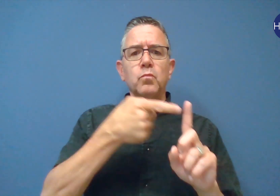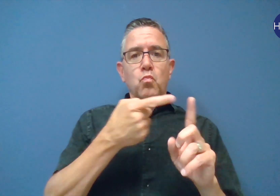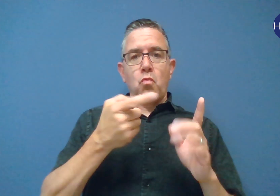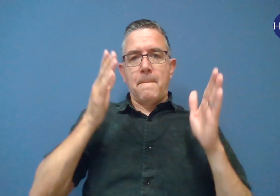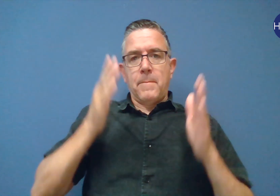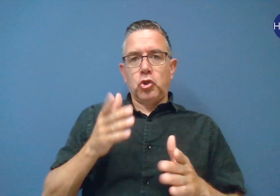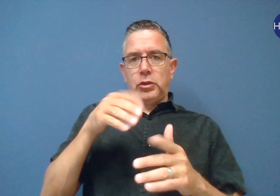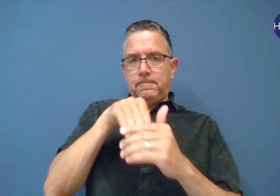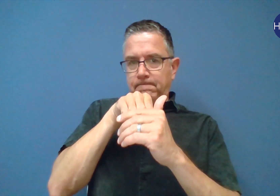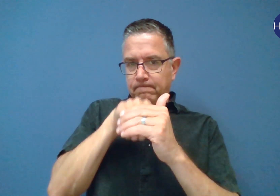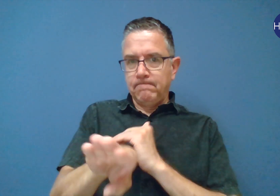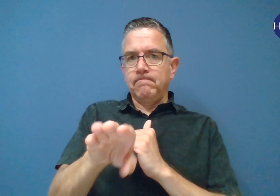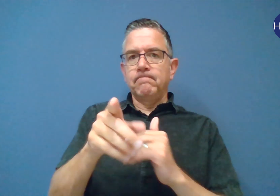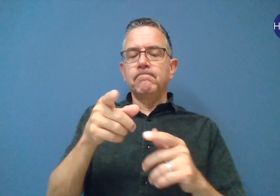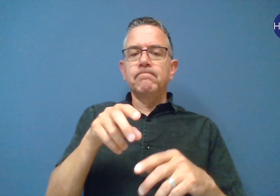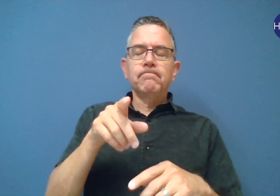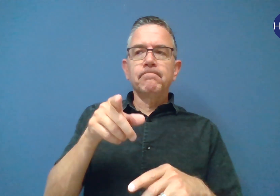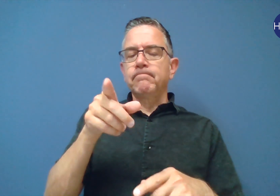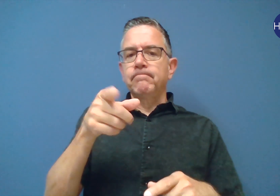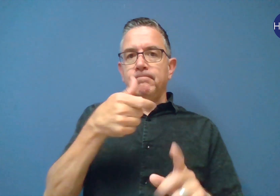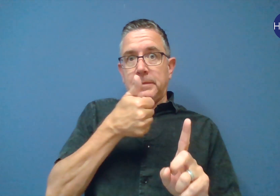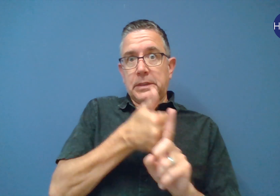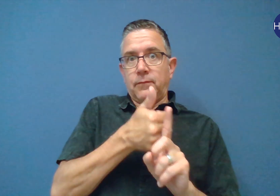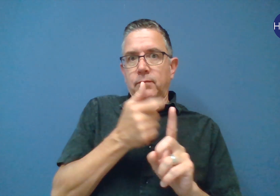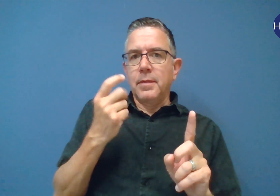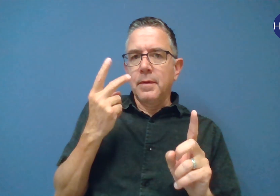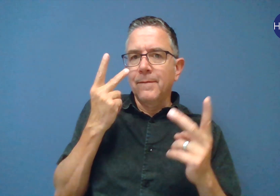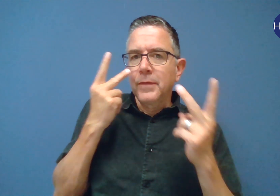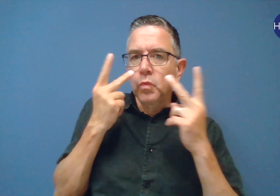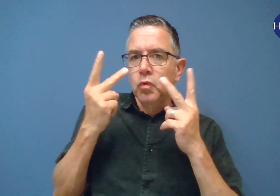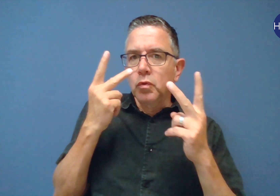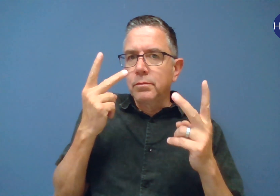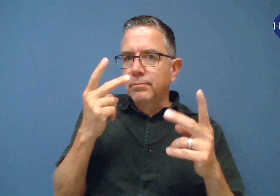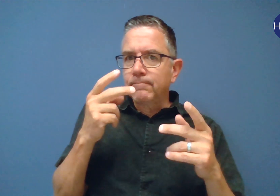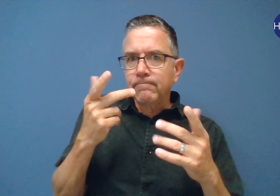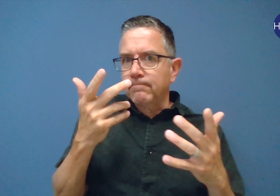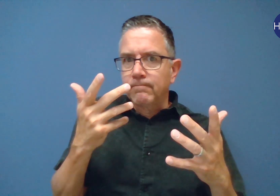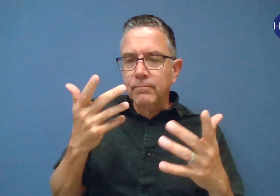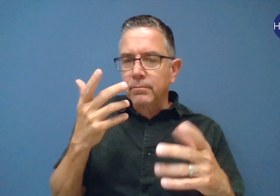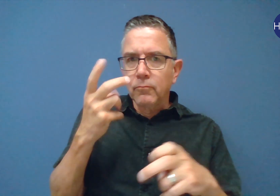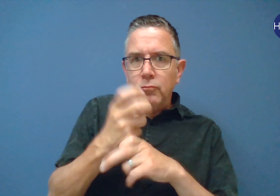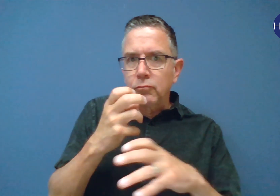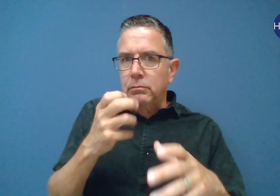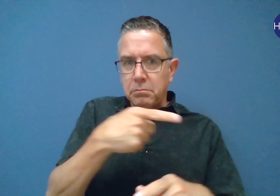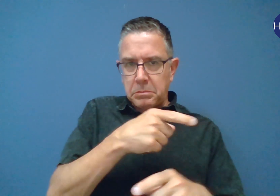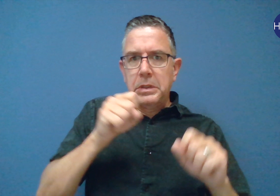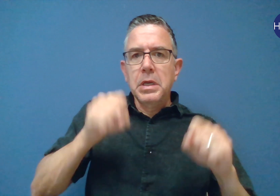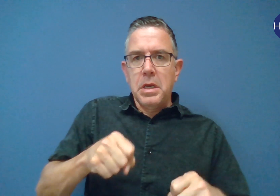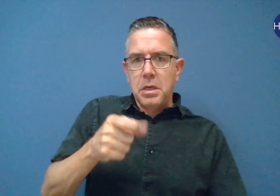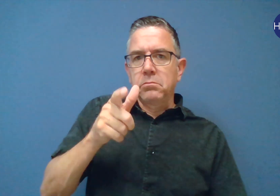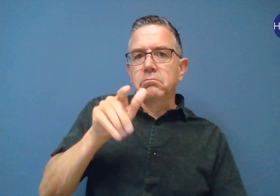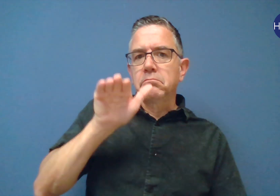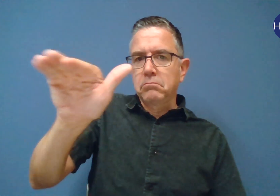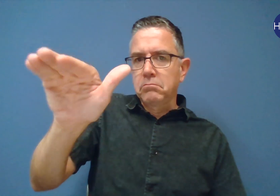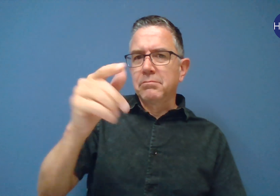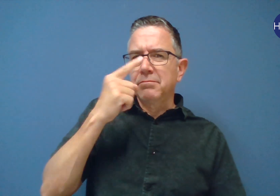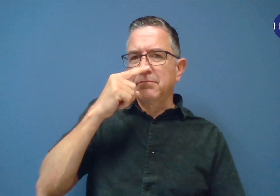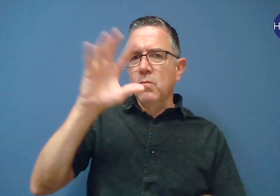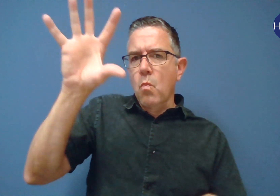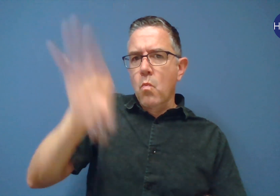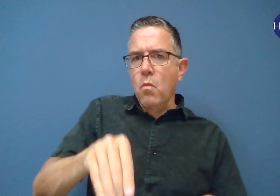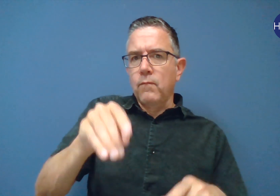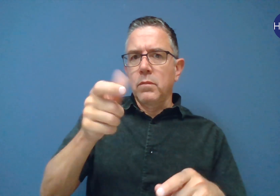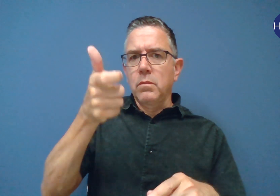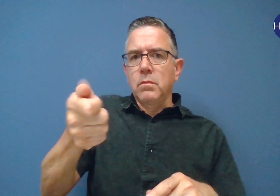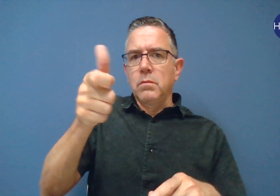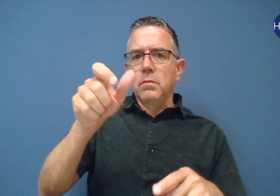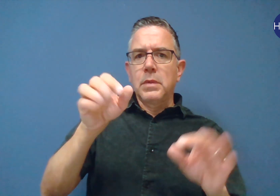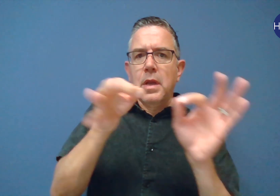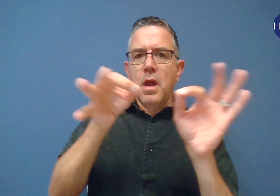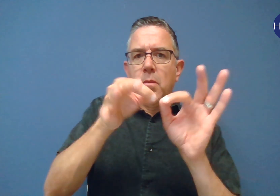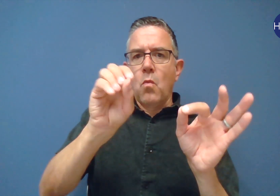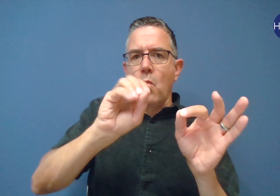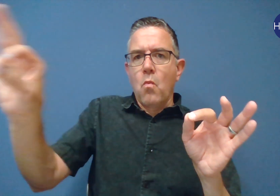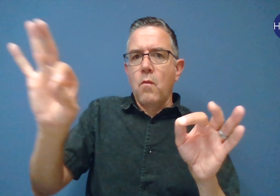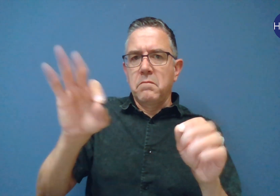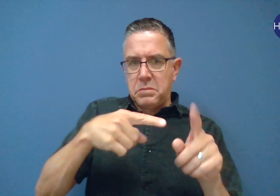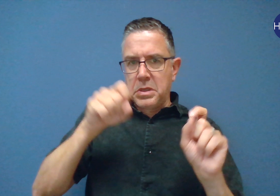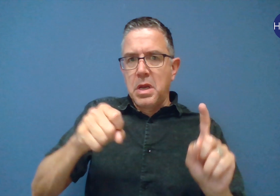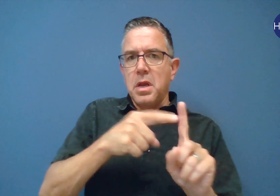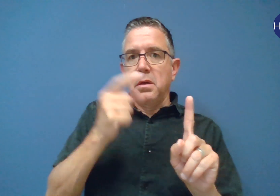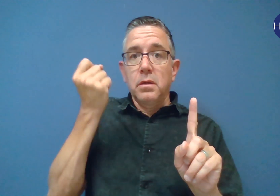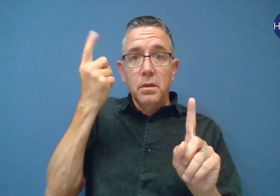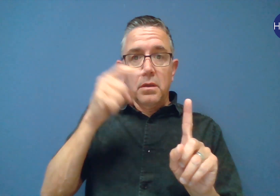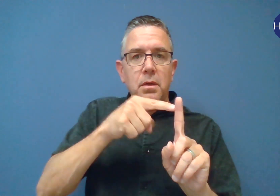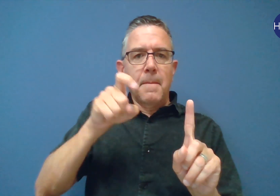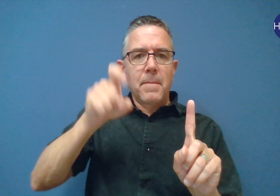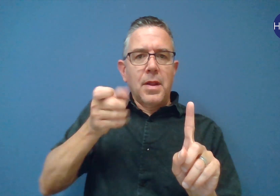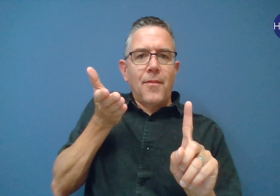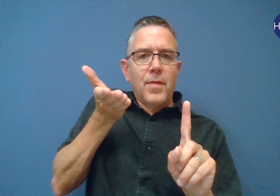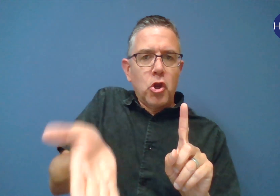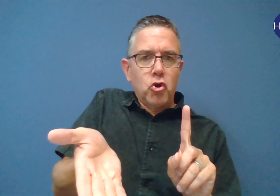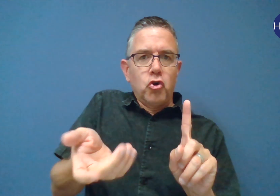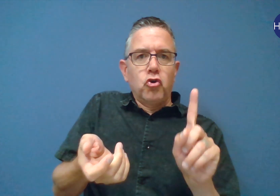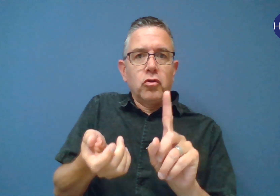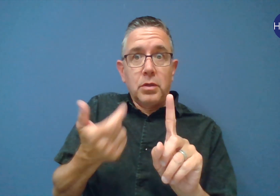If a person with vision impaired and requests to turn CC off to see TV better, business is allowed to turn it off while the person is present at the business.